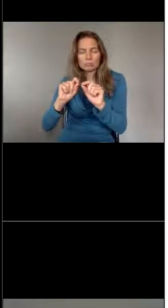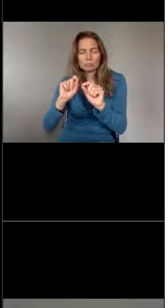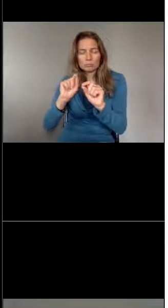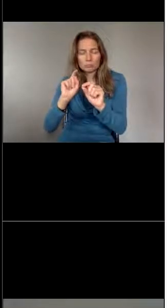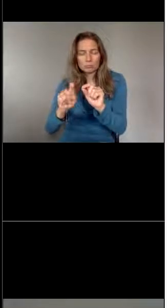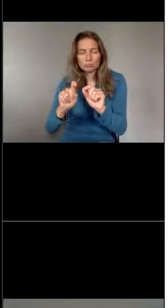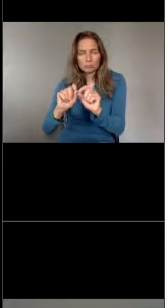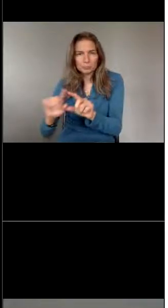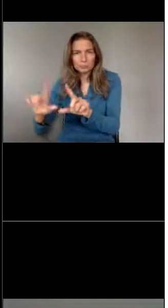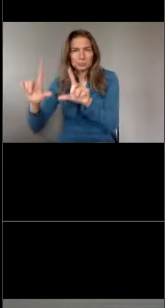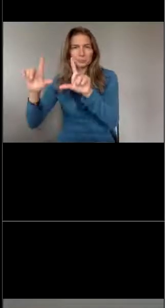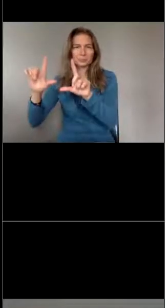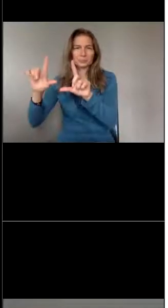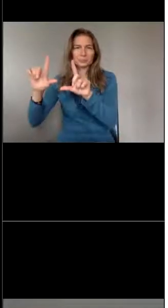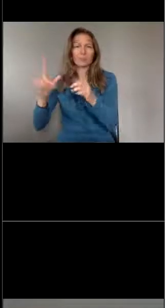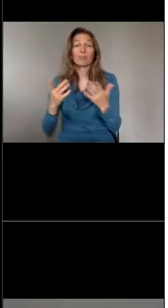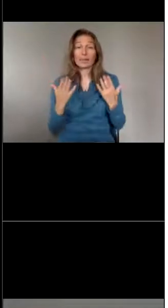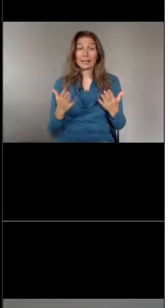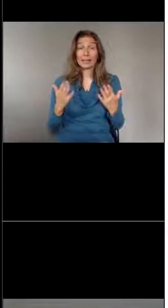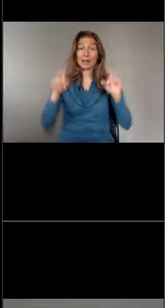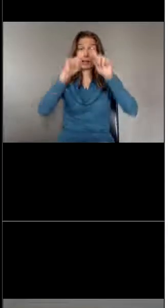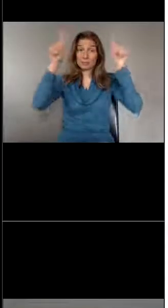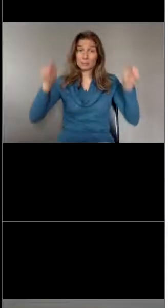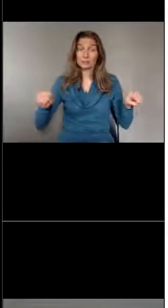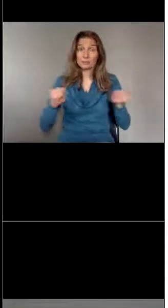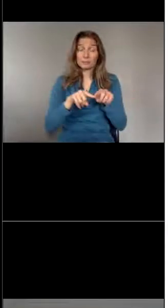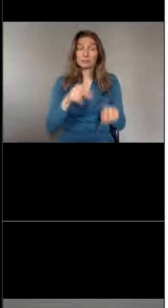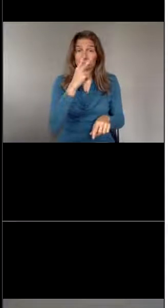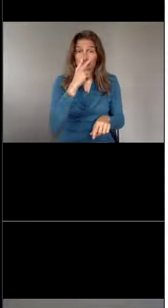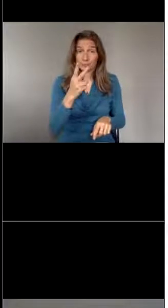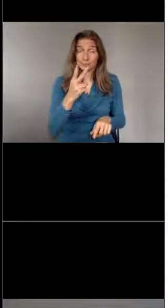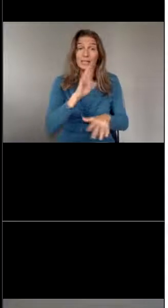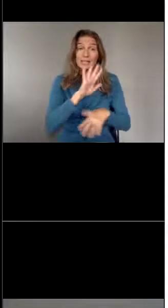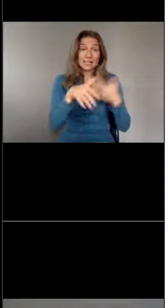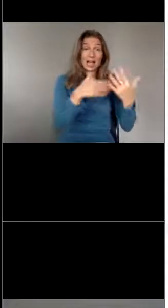the sign language interpreter and the presentation slides.